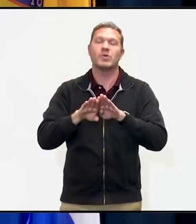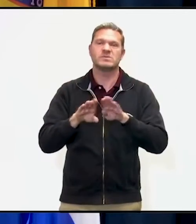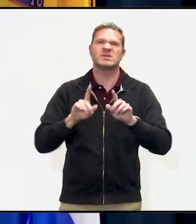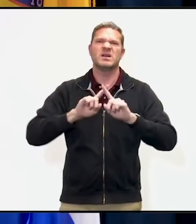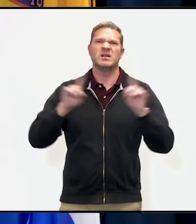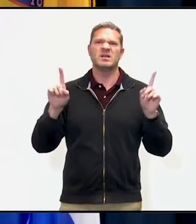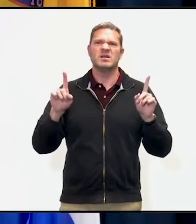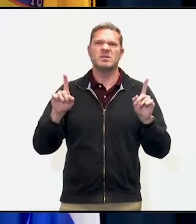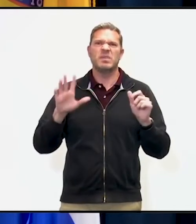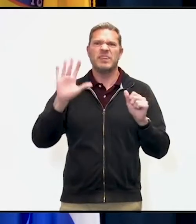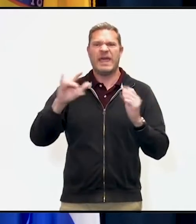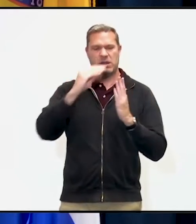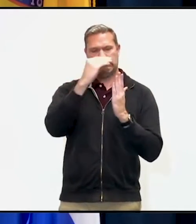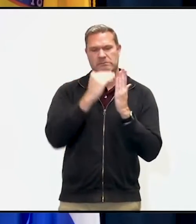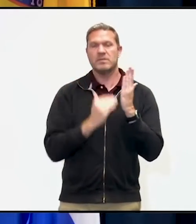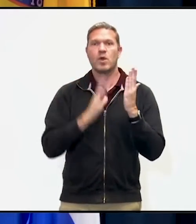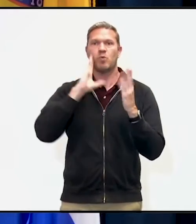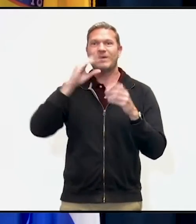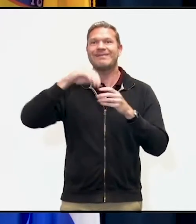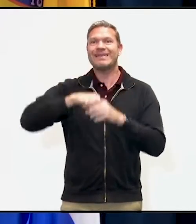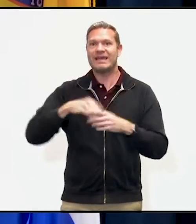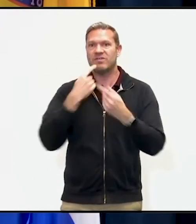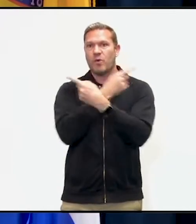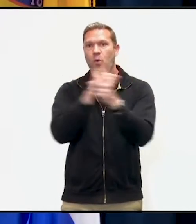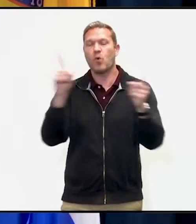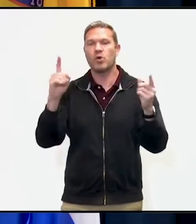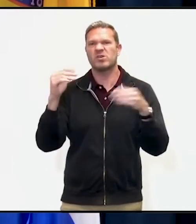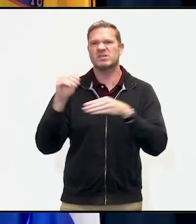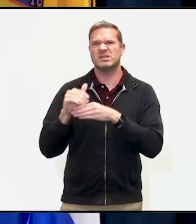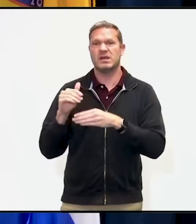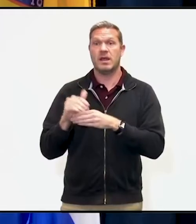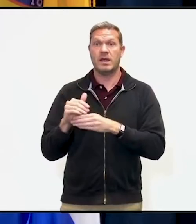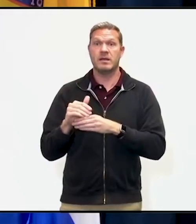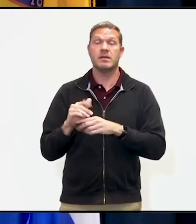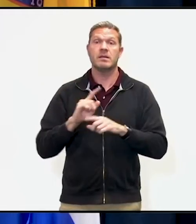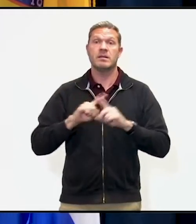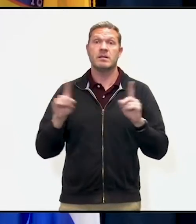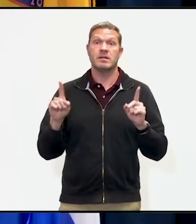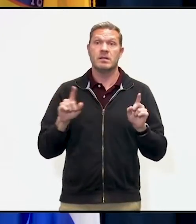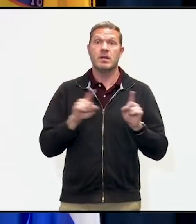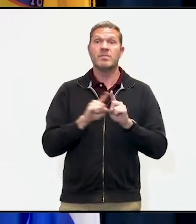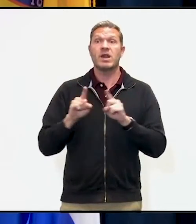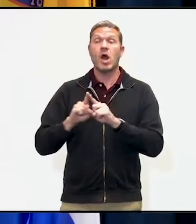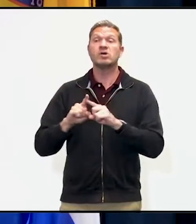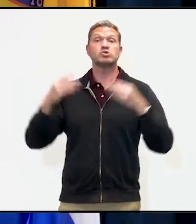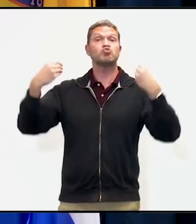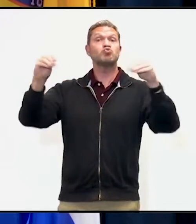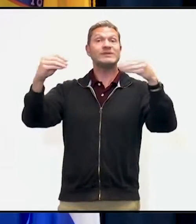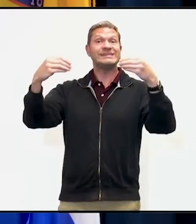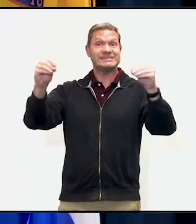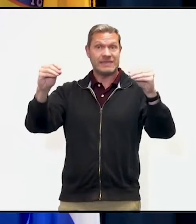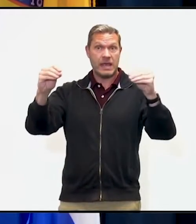Also, retail establishments can operate at normal capacity with accordance to the protocols we put in place.